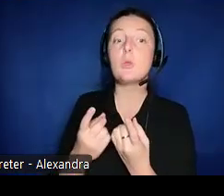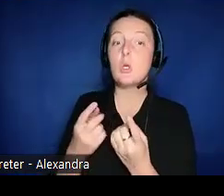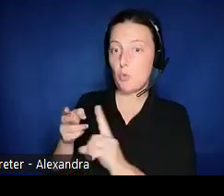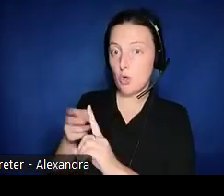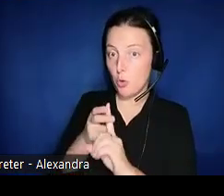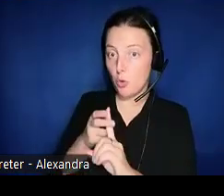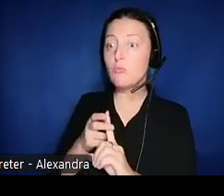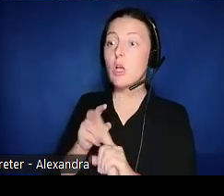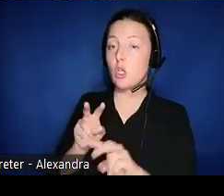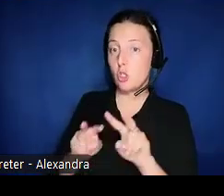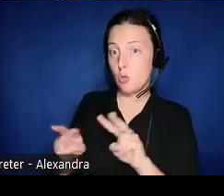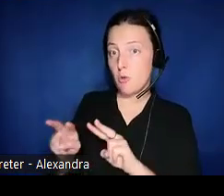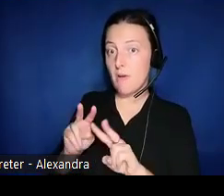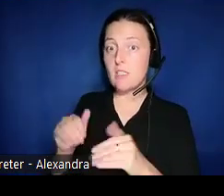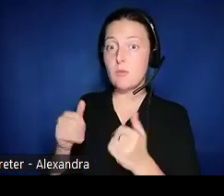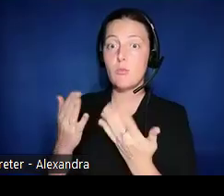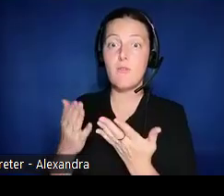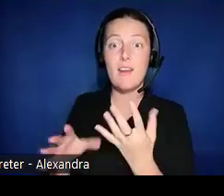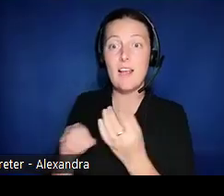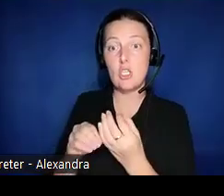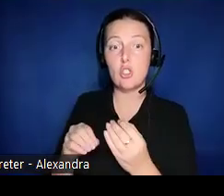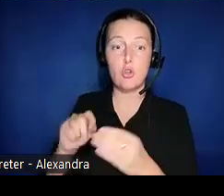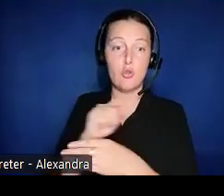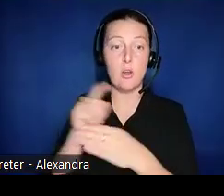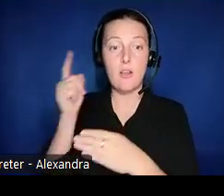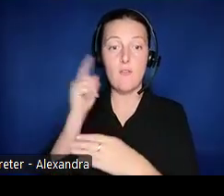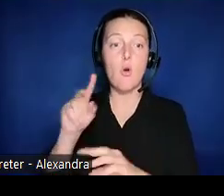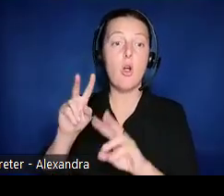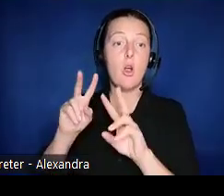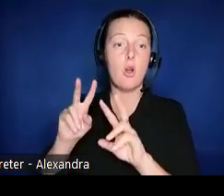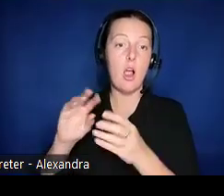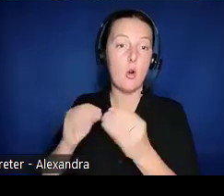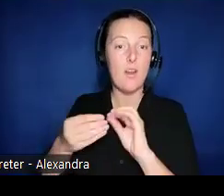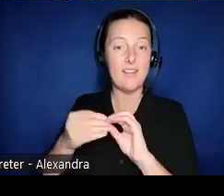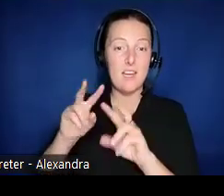additional training in quantitative analysis but also expanding our capacity uh to analyze existing